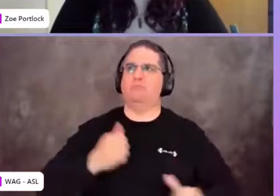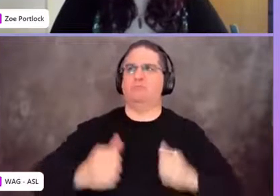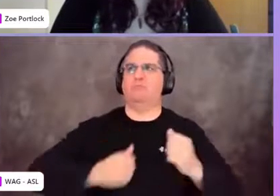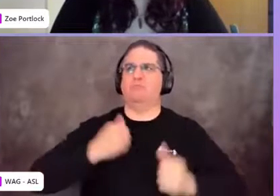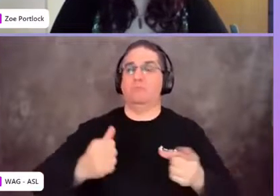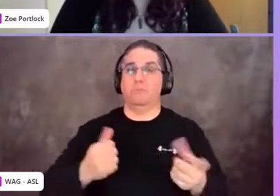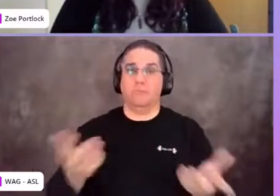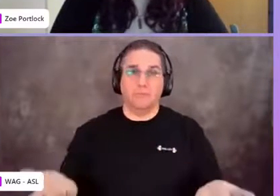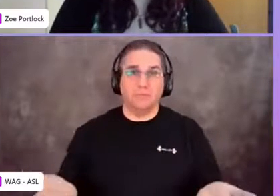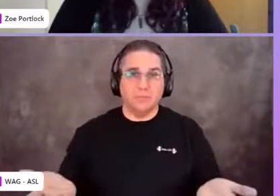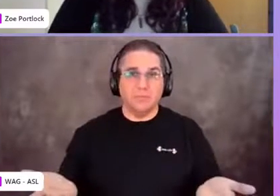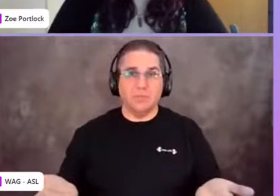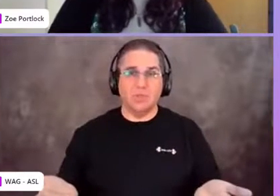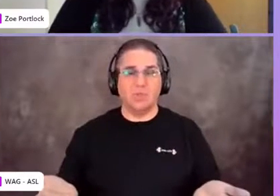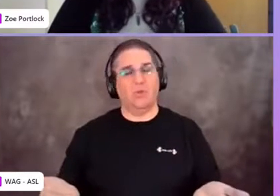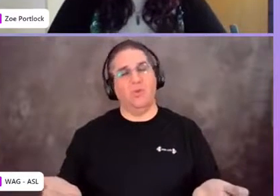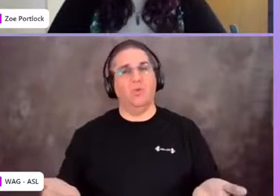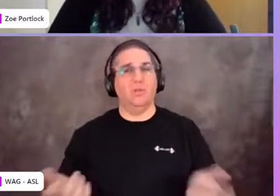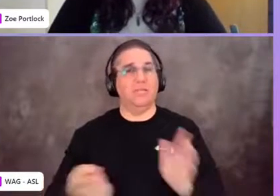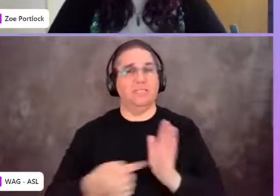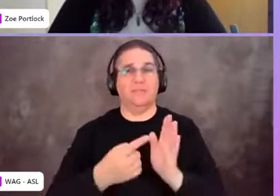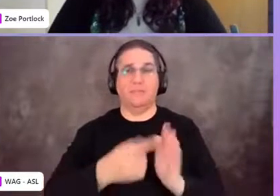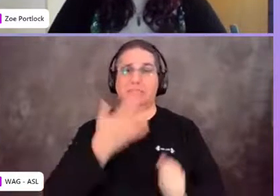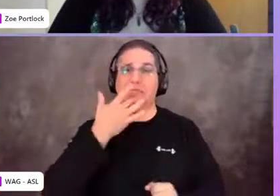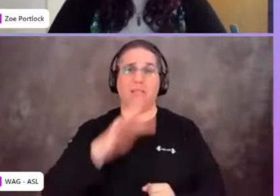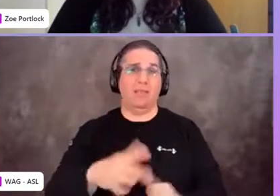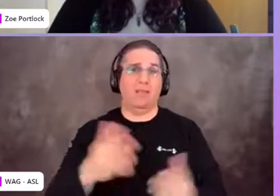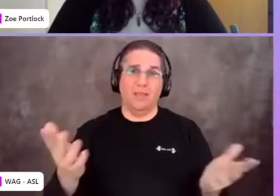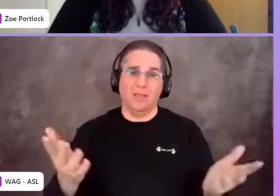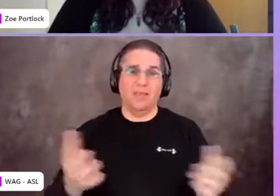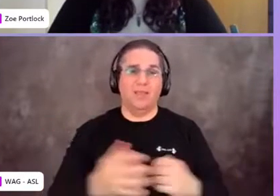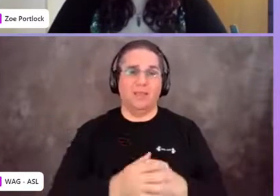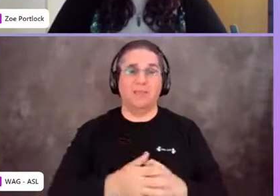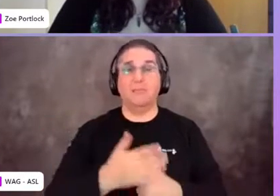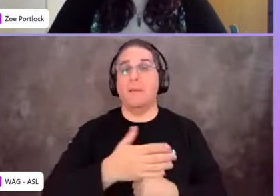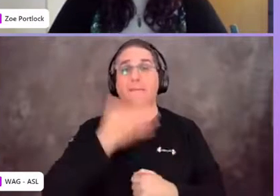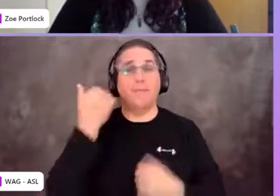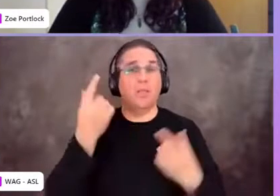already -- with accessibility issues, let's just get the effort started right now and